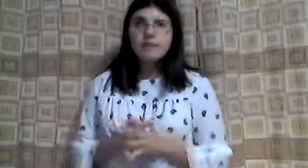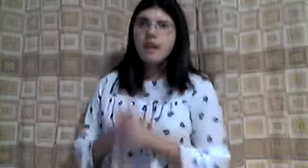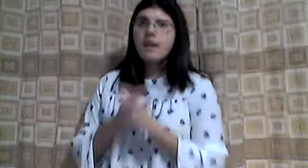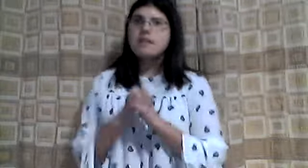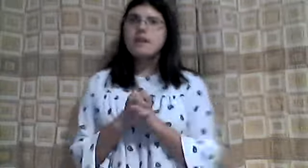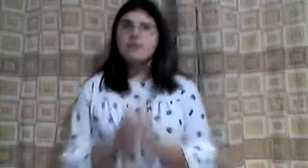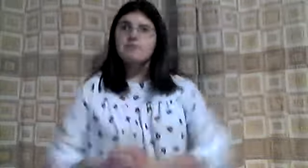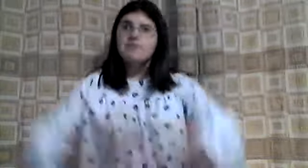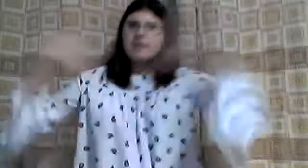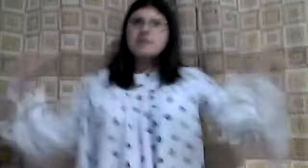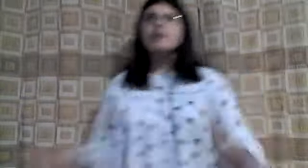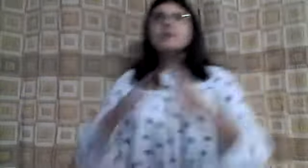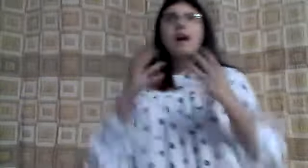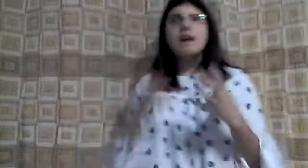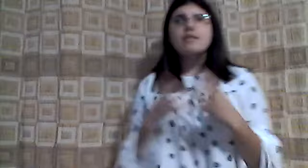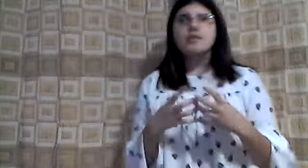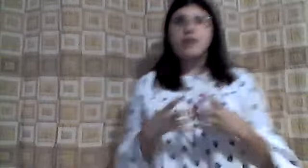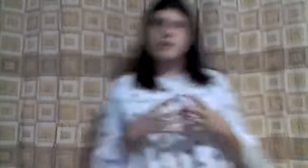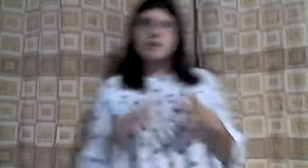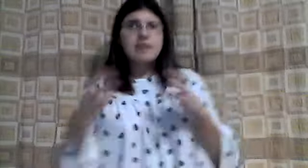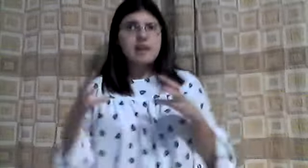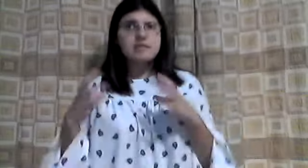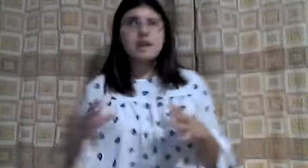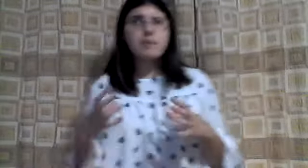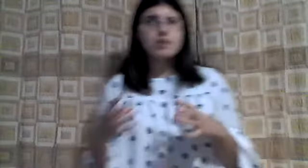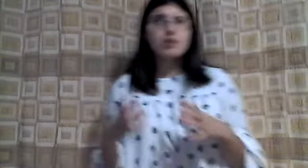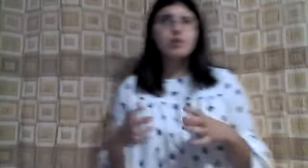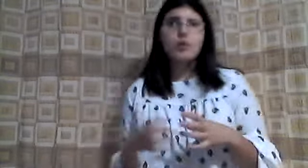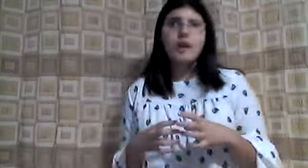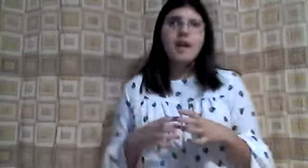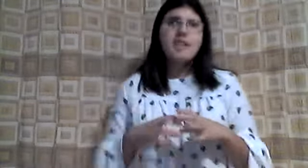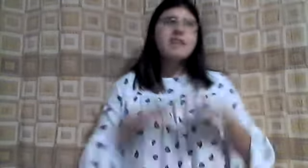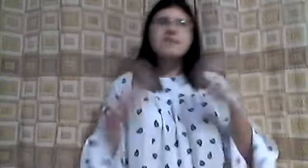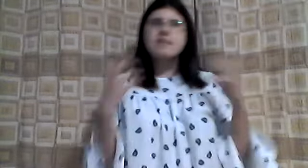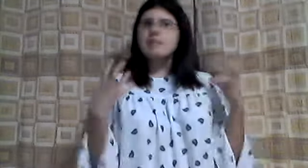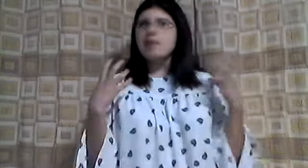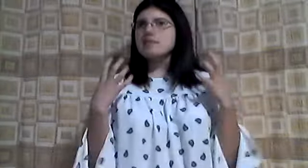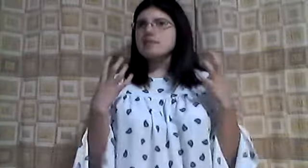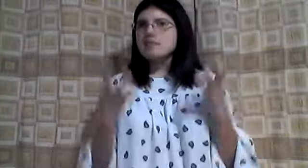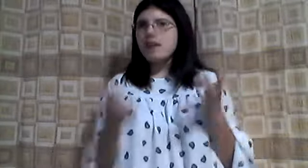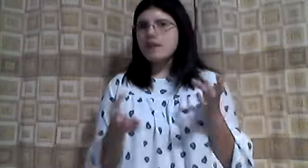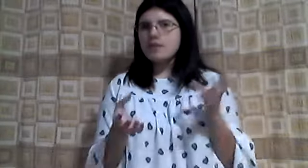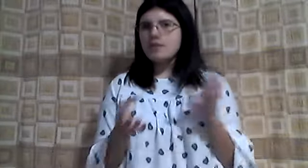So, In those stories that are in that chapter 2, nothing made any sense